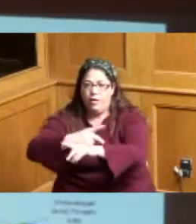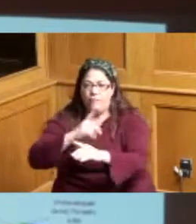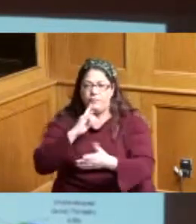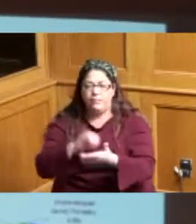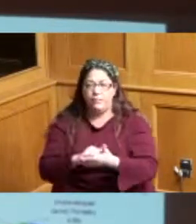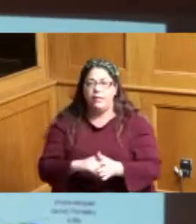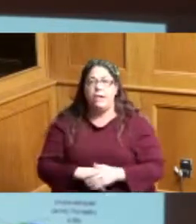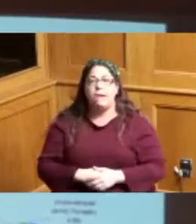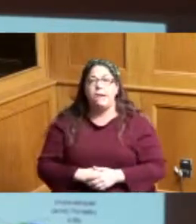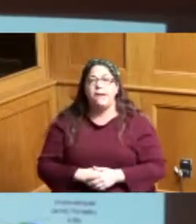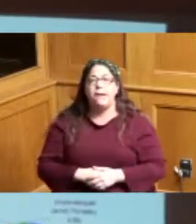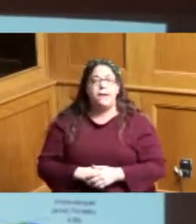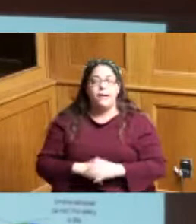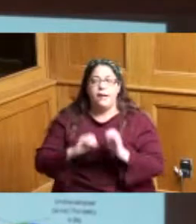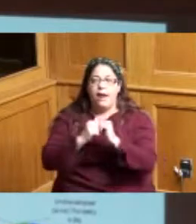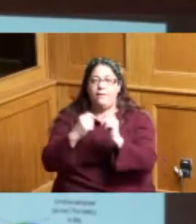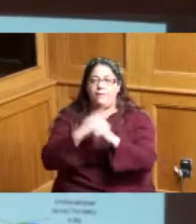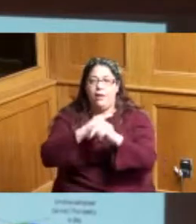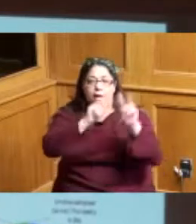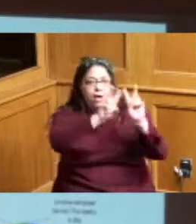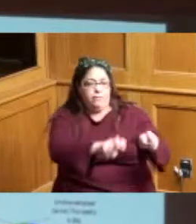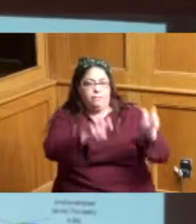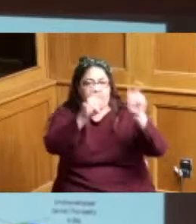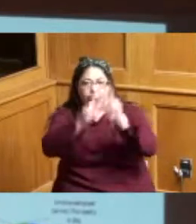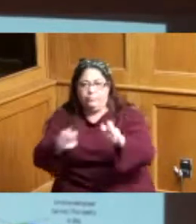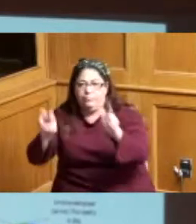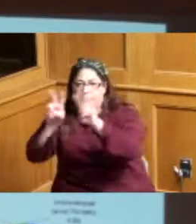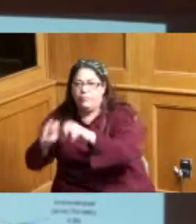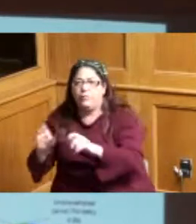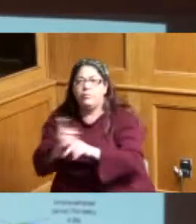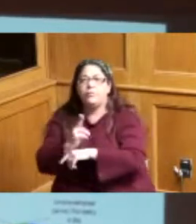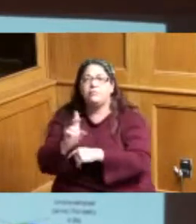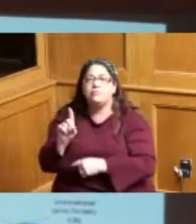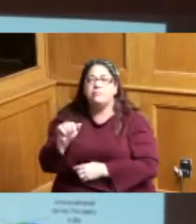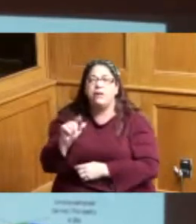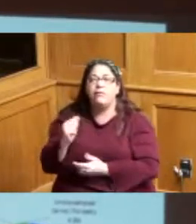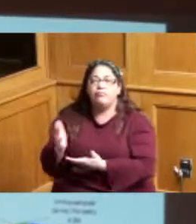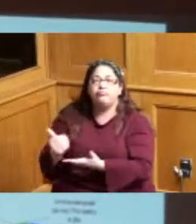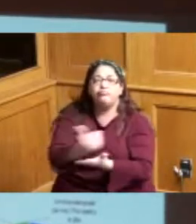impervious area data analysis using leveraging the data that we were able to get from the county